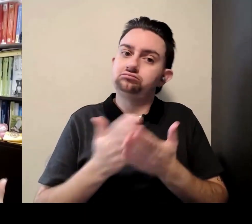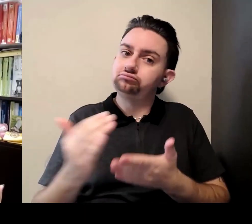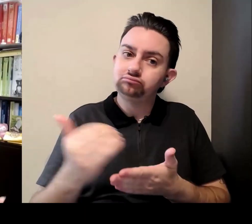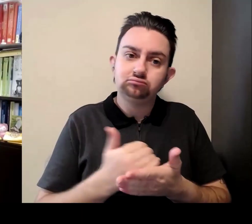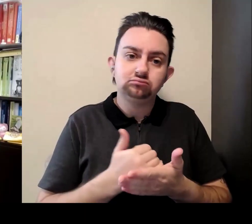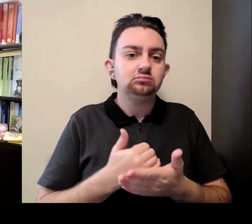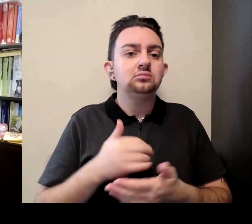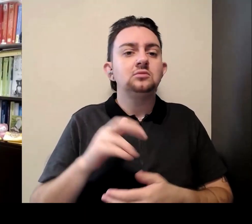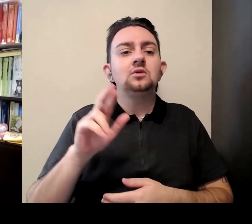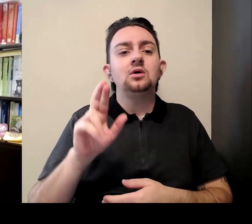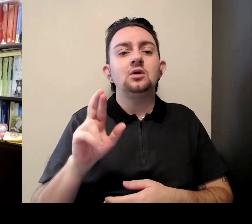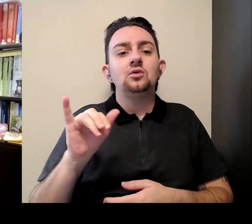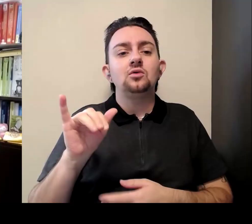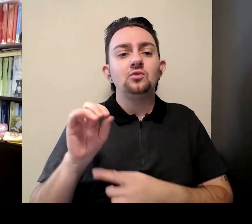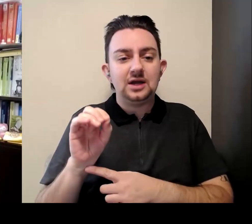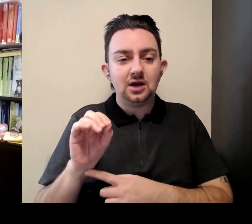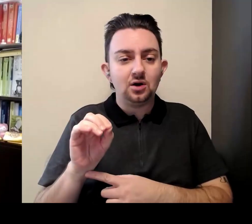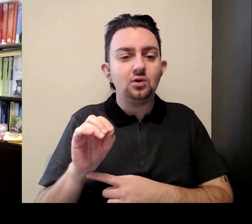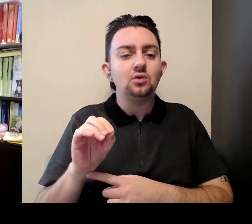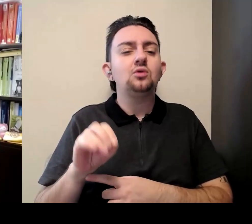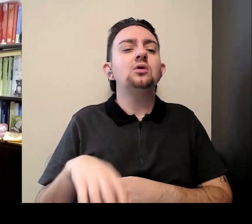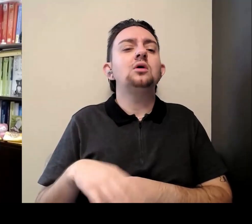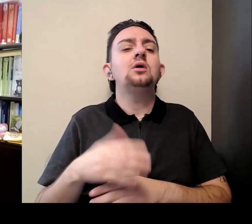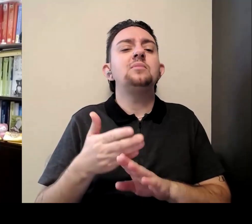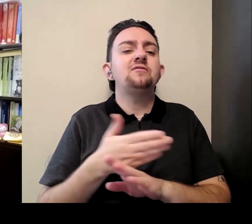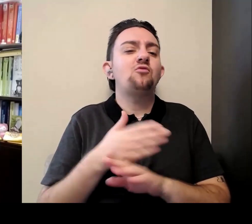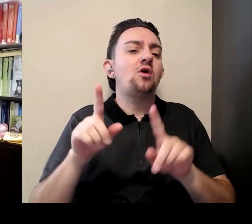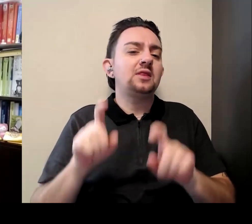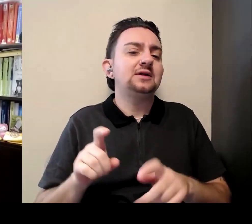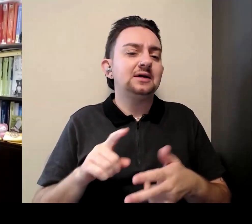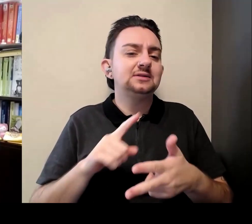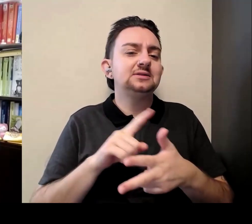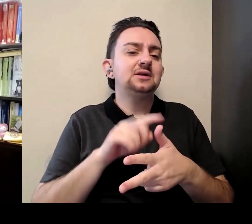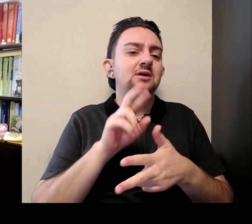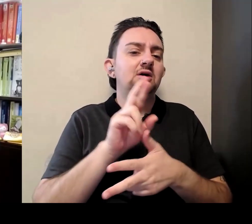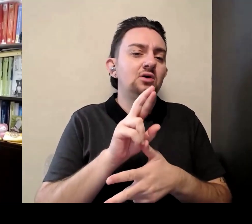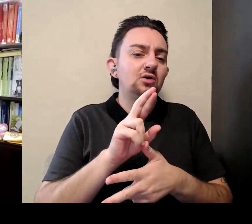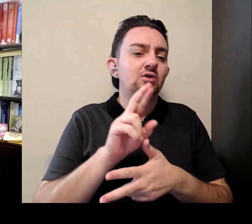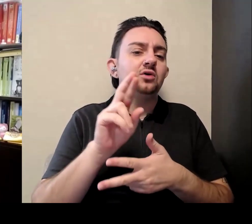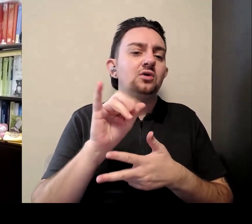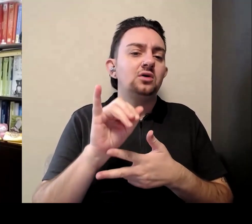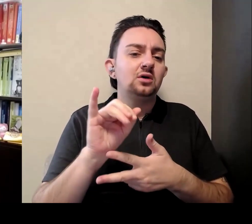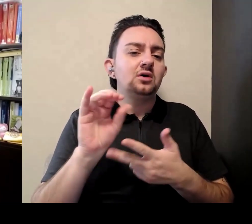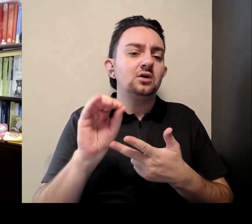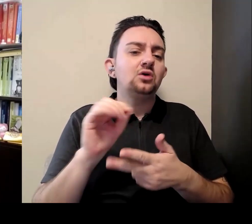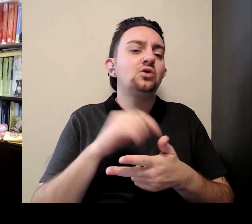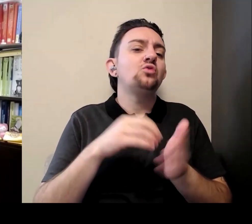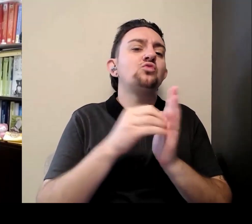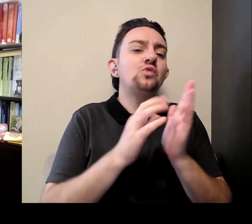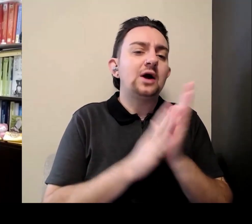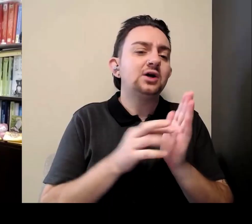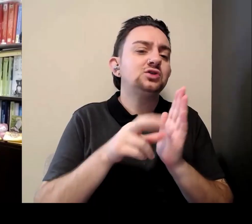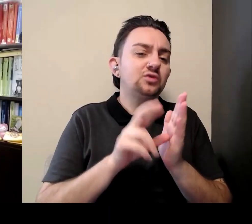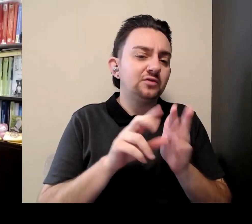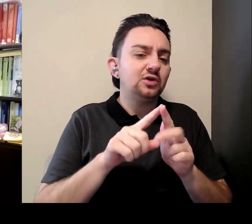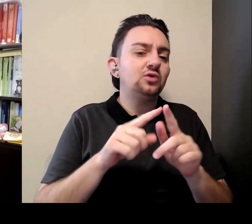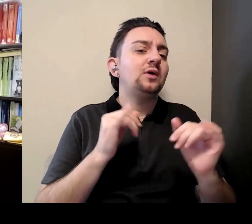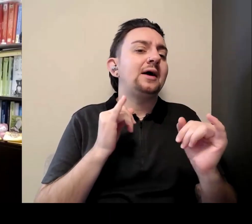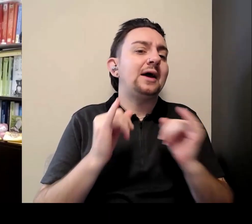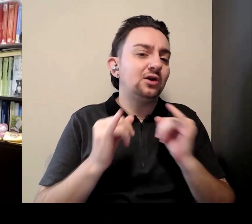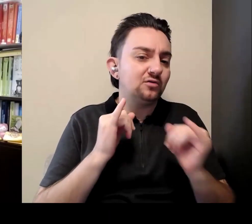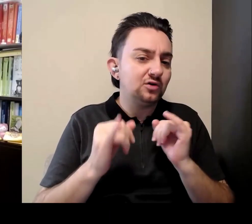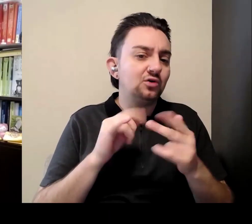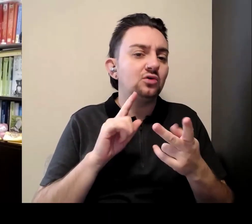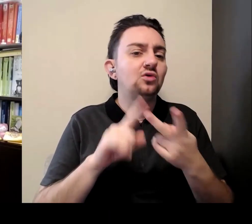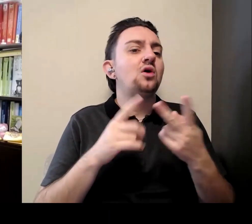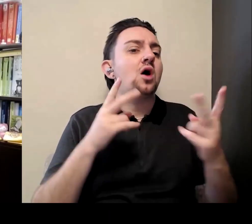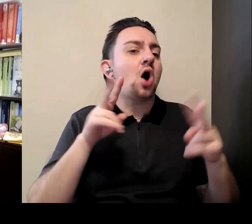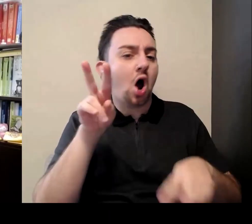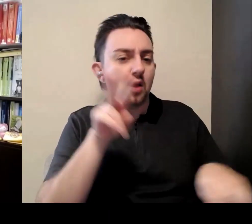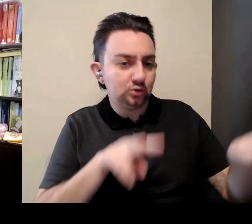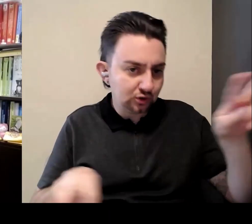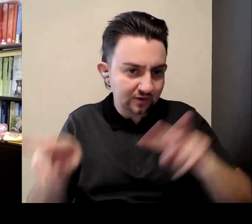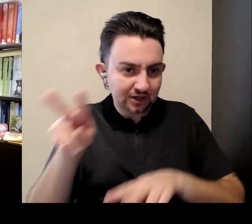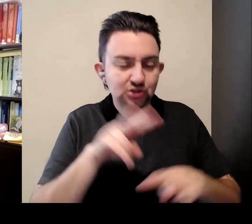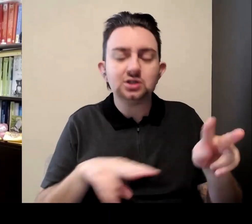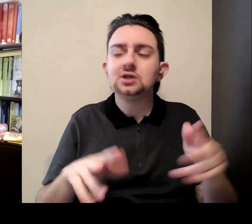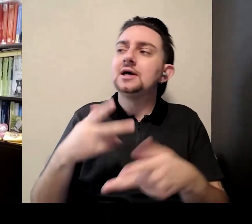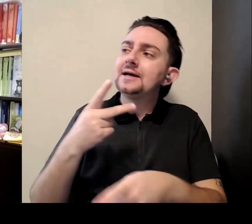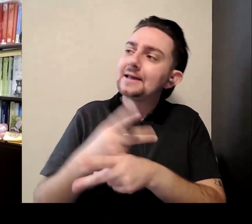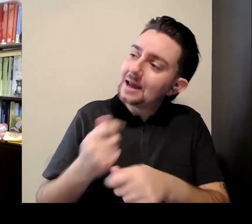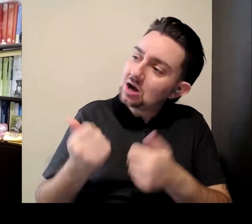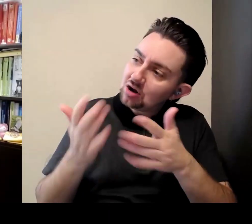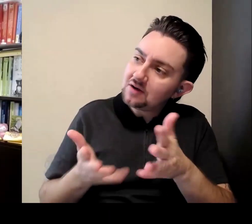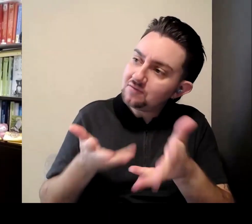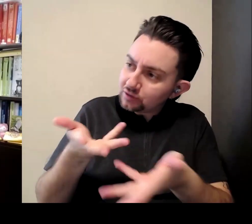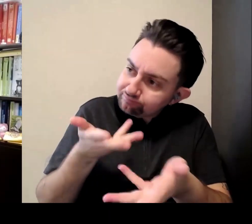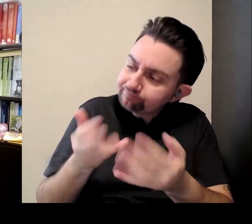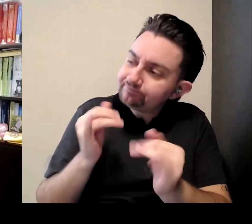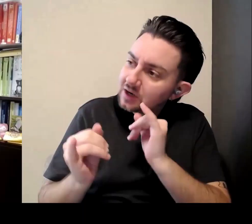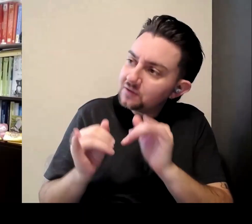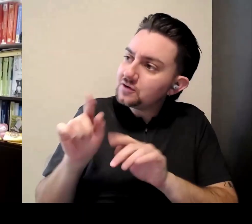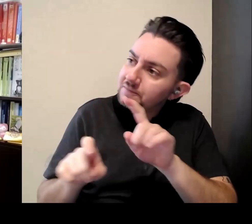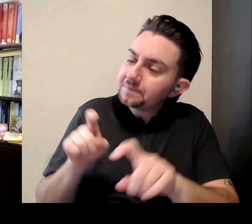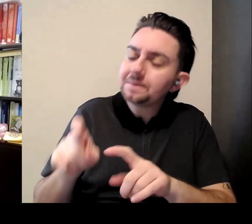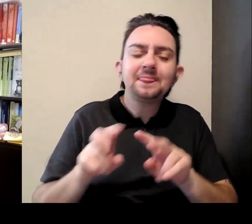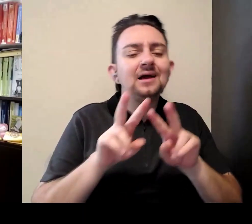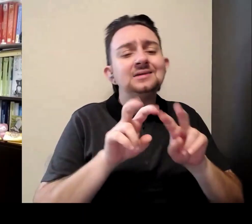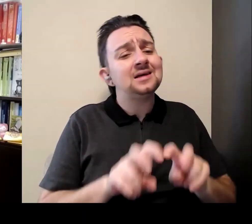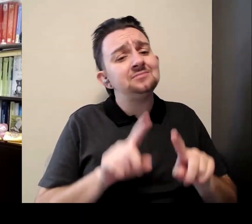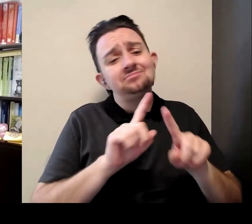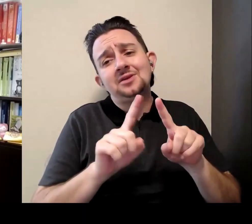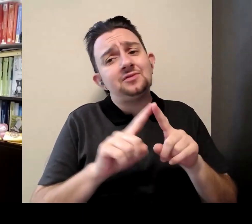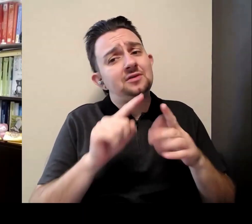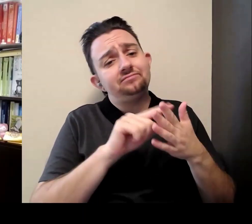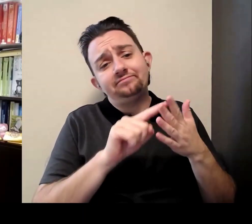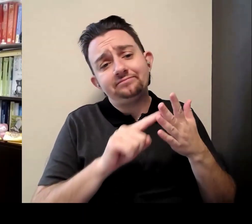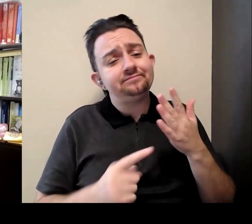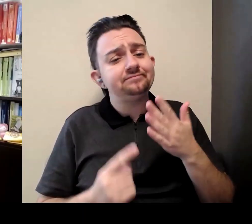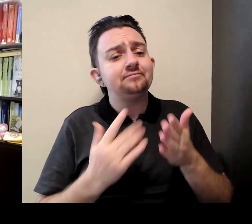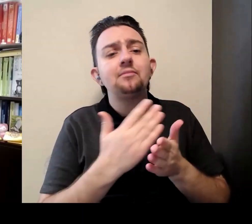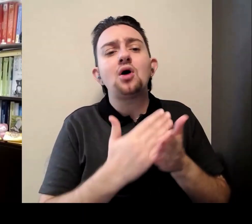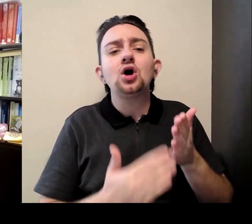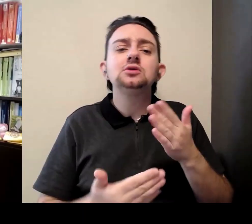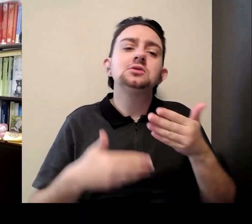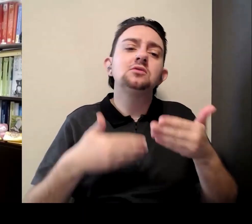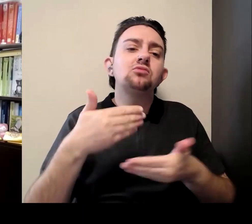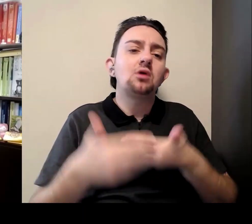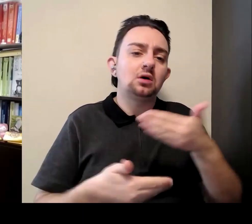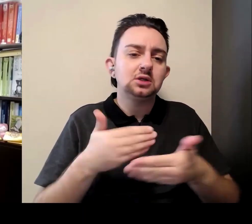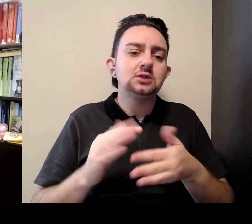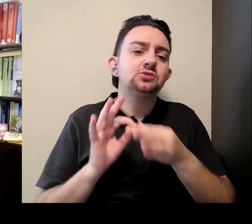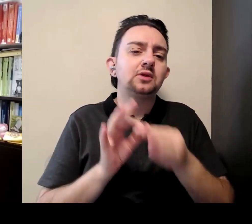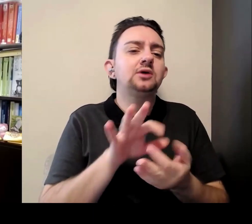or RIO before getting to the testing. So records review, interview, observations, doing a structured parent or caregiver interview and assessing in all the relevant areas of processing related to the academic area of concern.